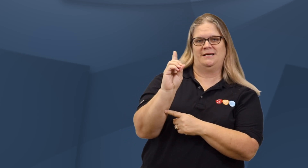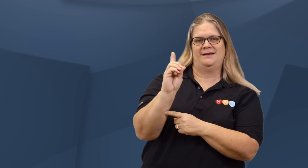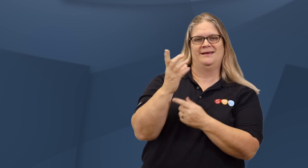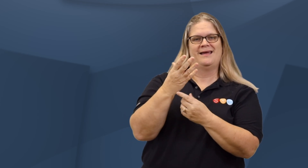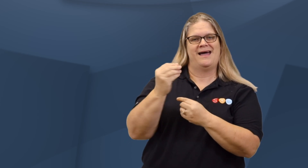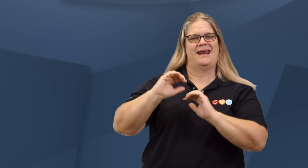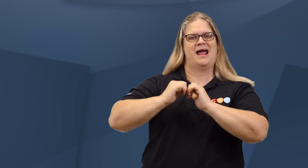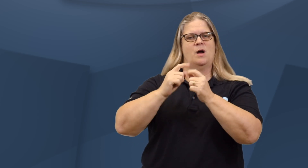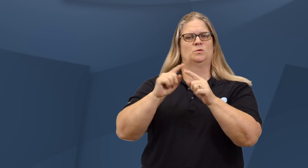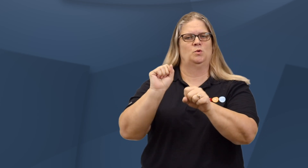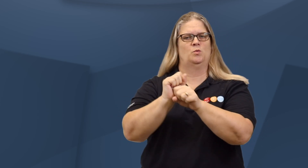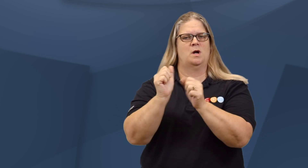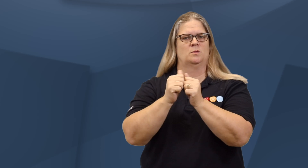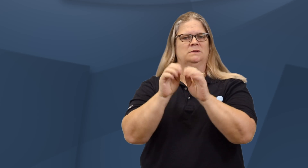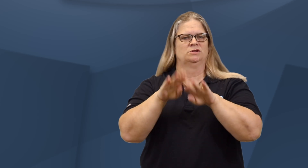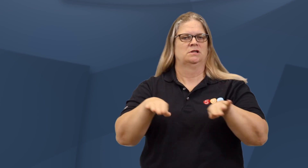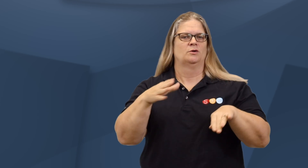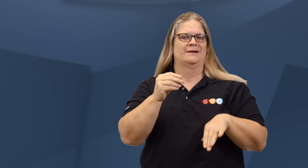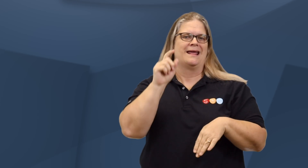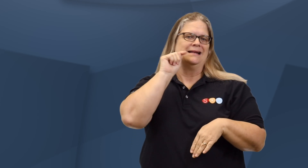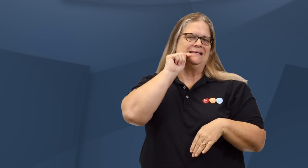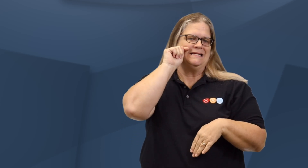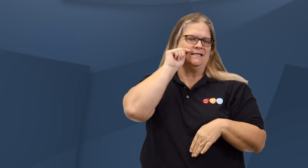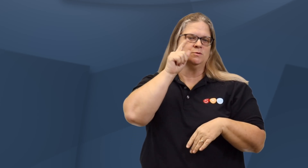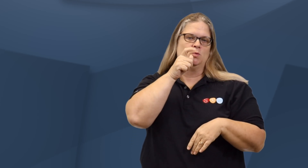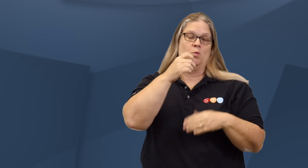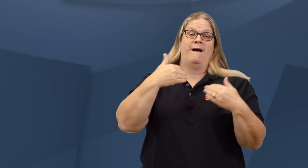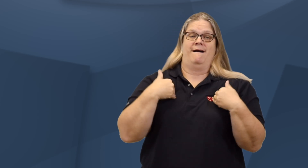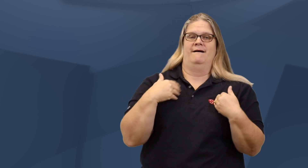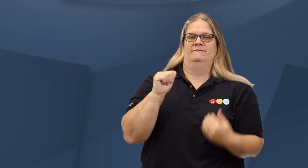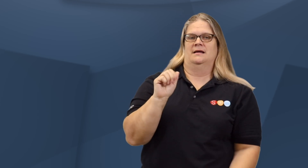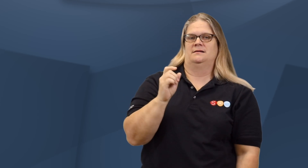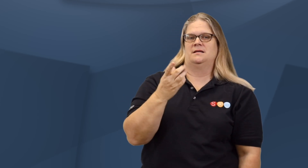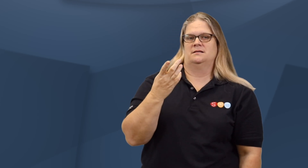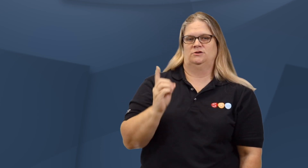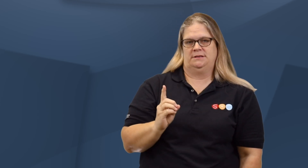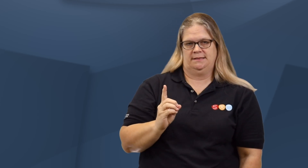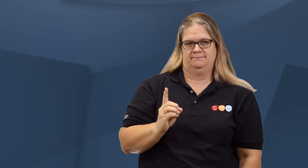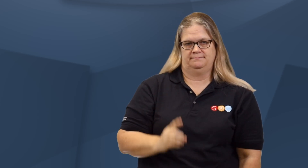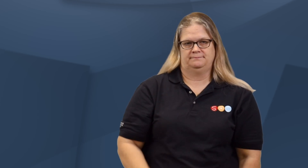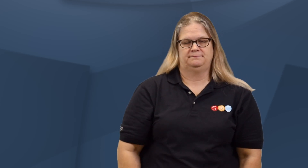and how to work with children and teens who have ADHD.